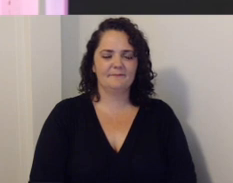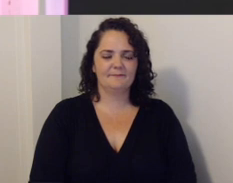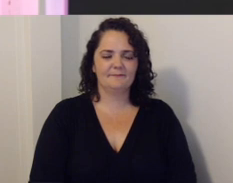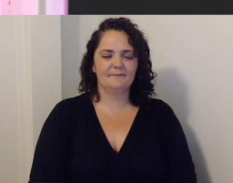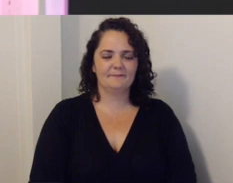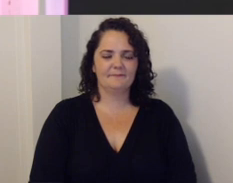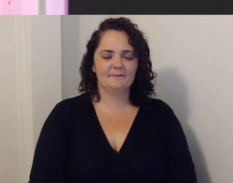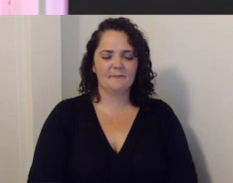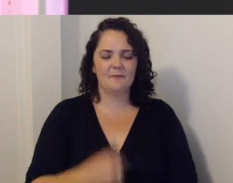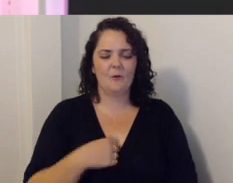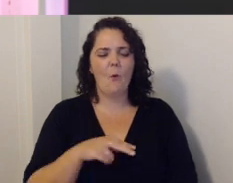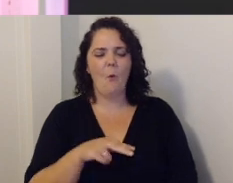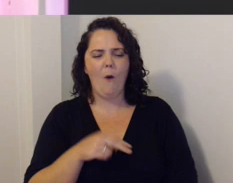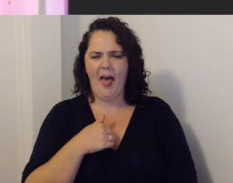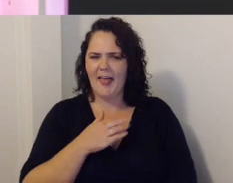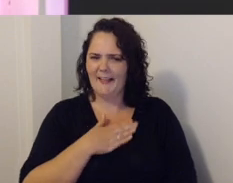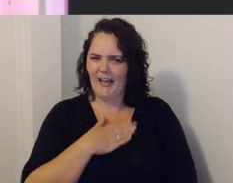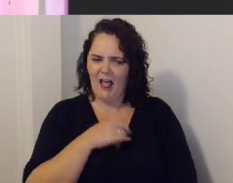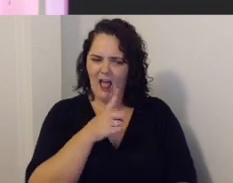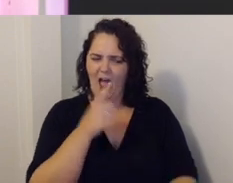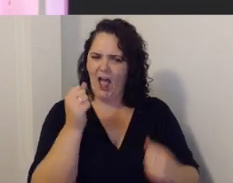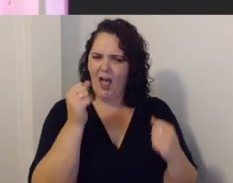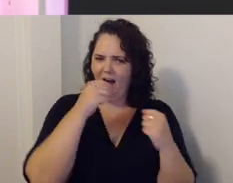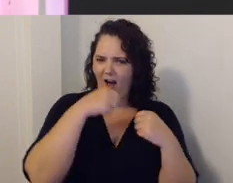I quite like that composition, I'm sort of looking over your shoulder at the screen there it's really